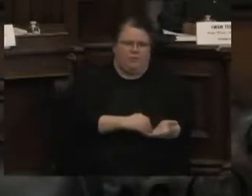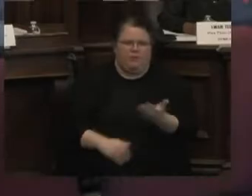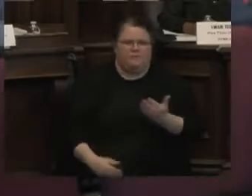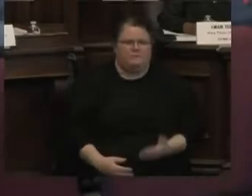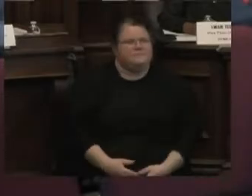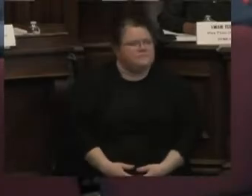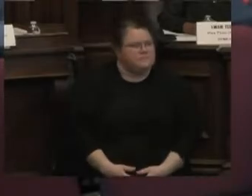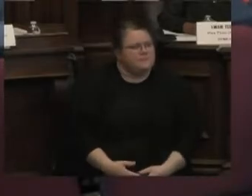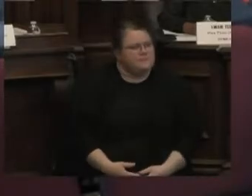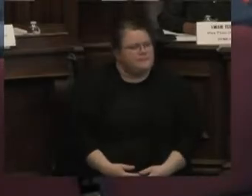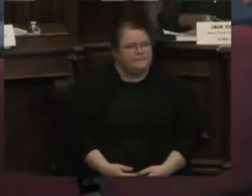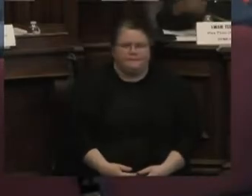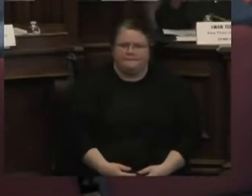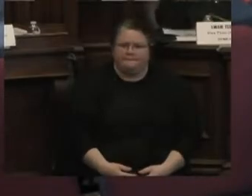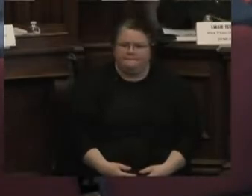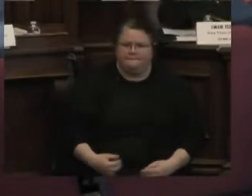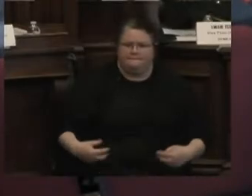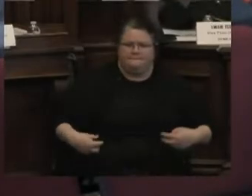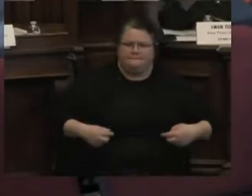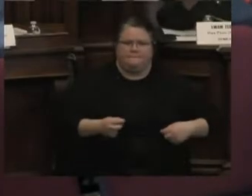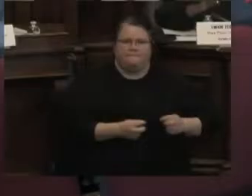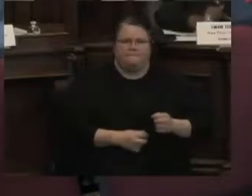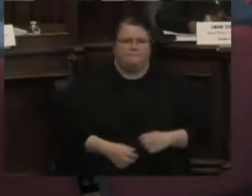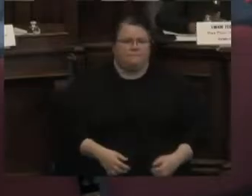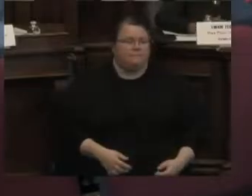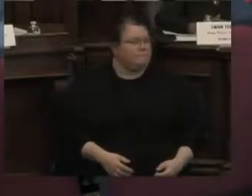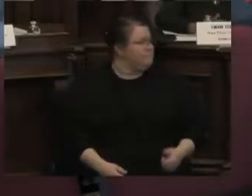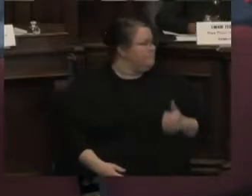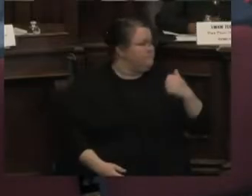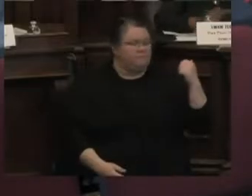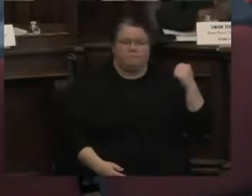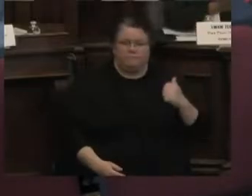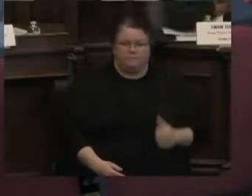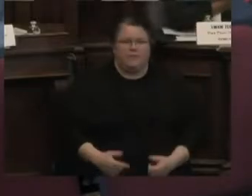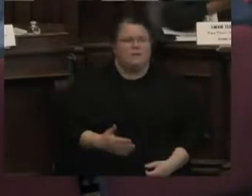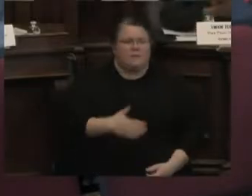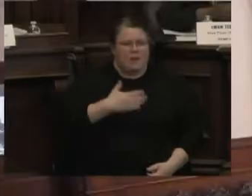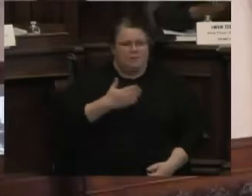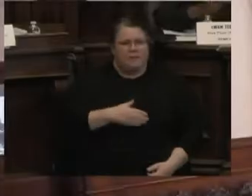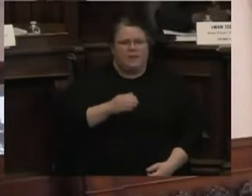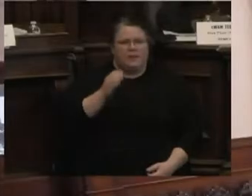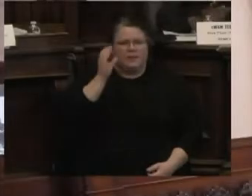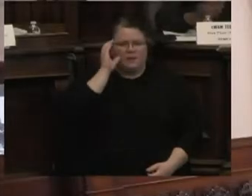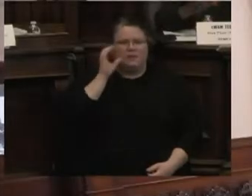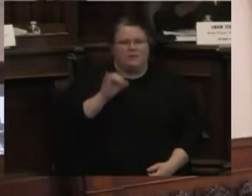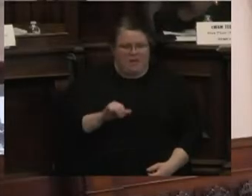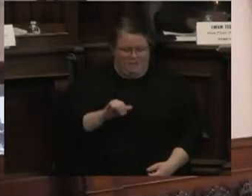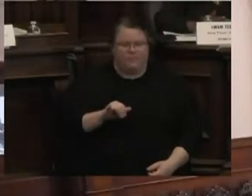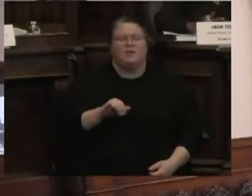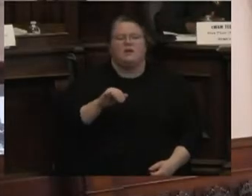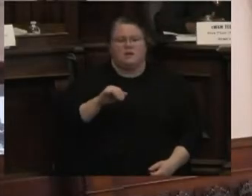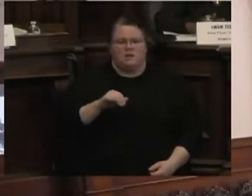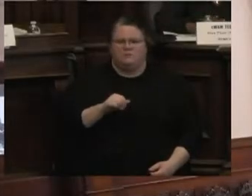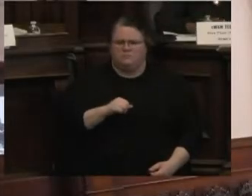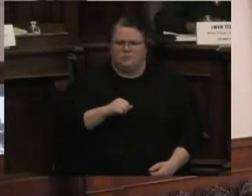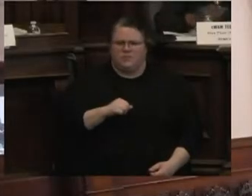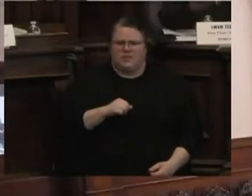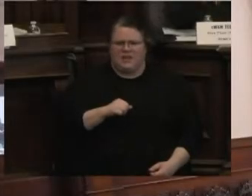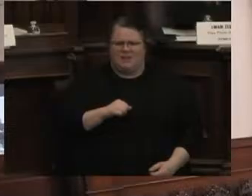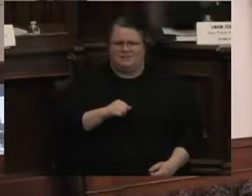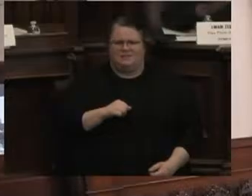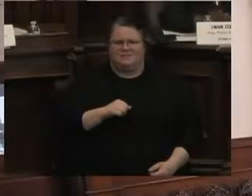way that they can access it.